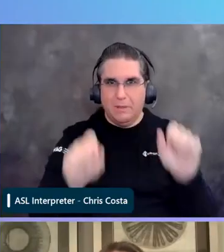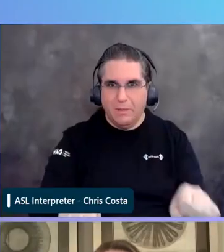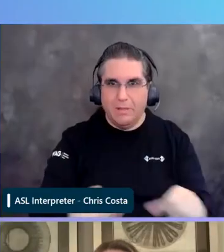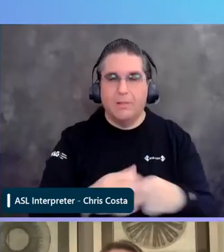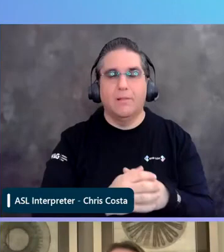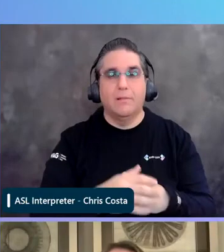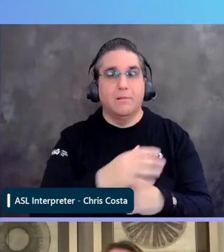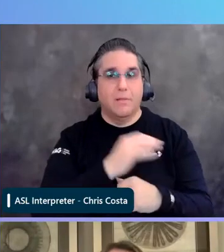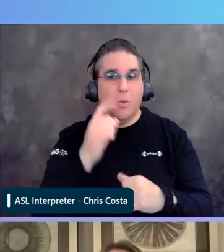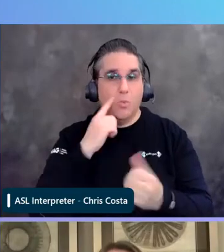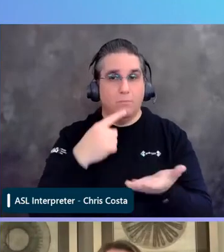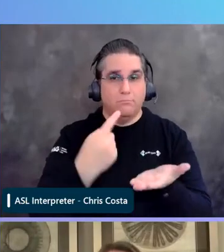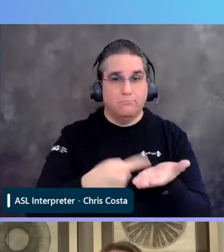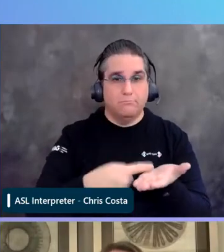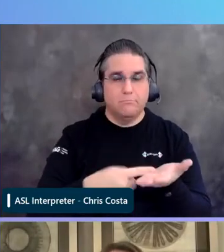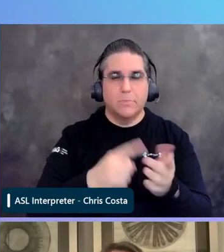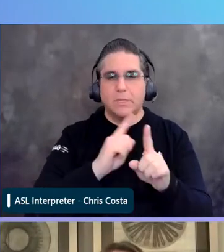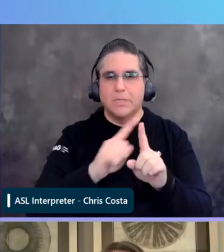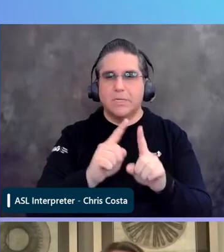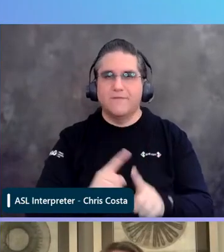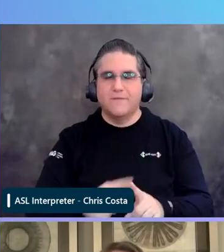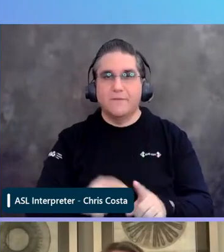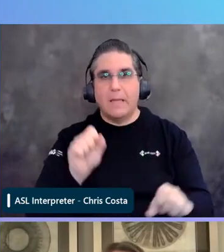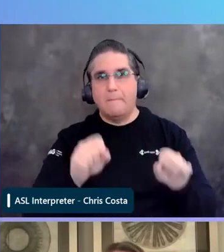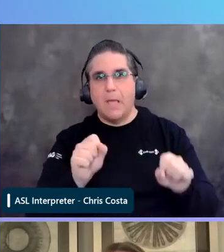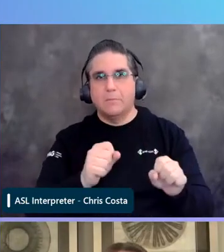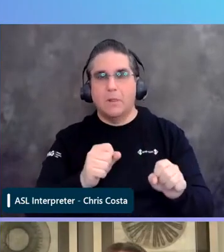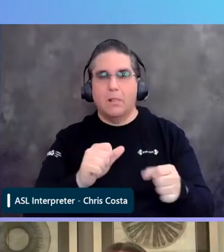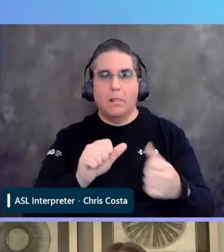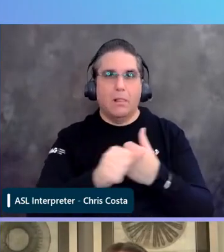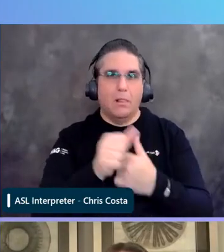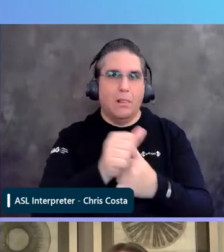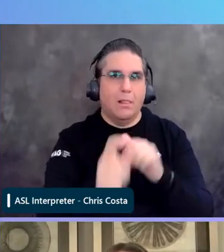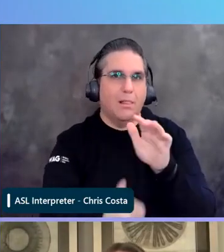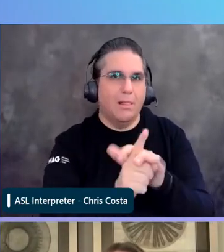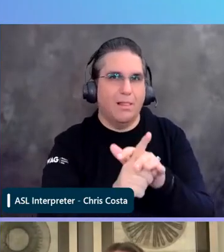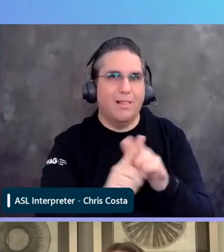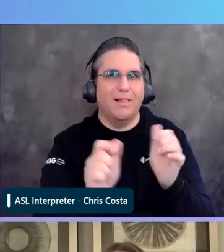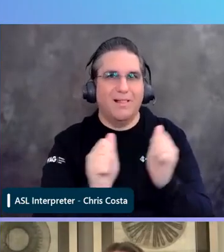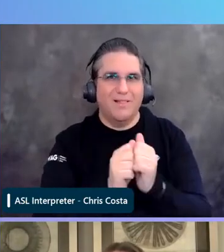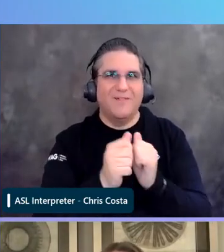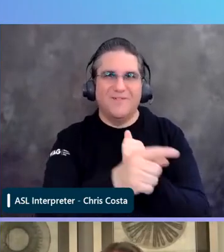need for including the humans in the loop. And just using GitHub